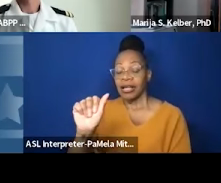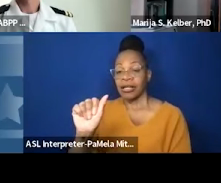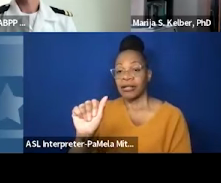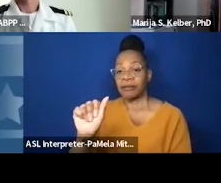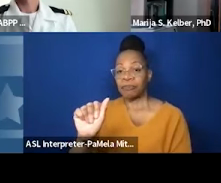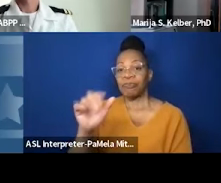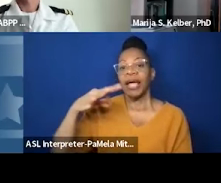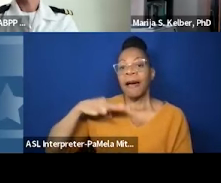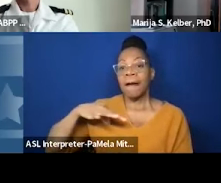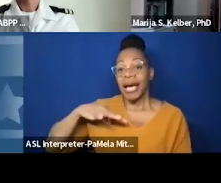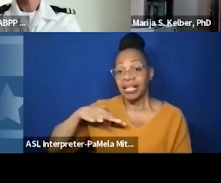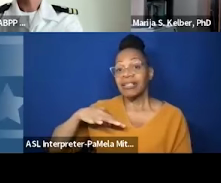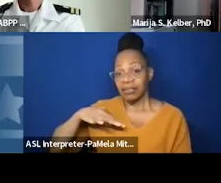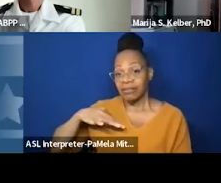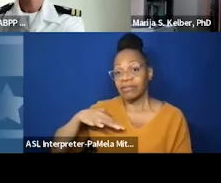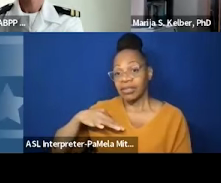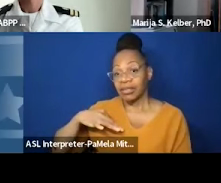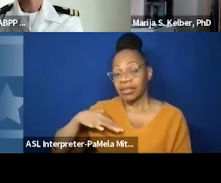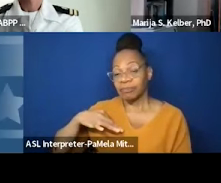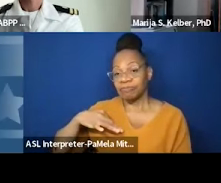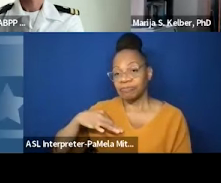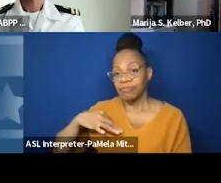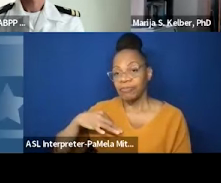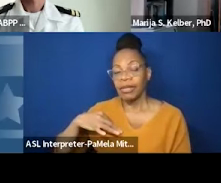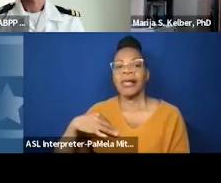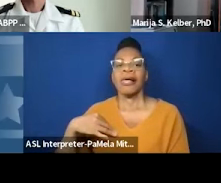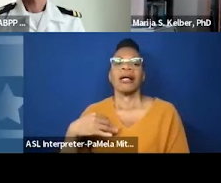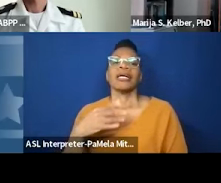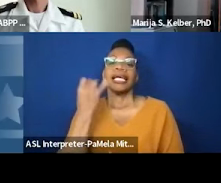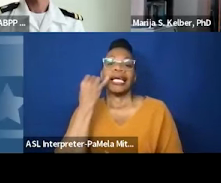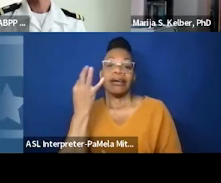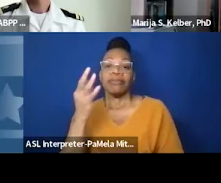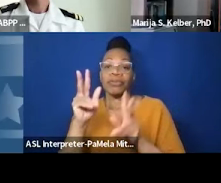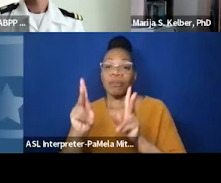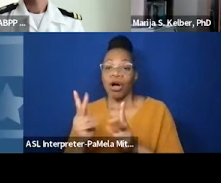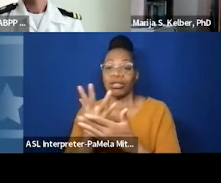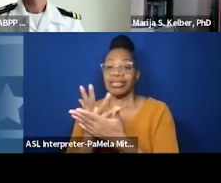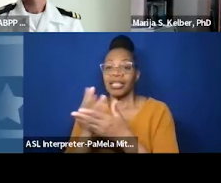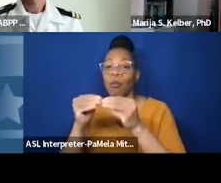benefits can be. Disability compensation is suspended if they're incarcerated for over 60 days.